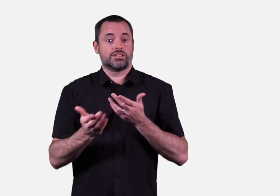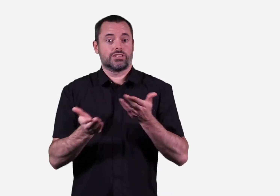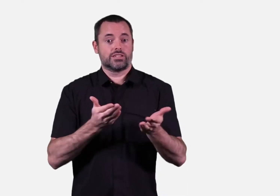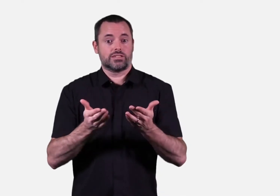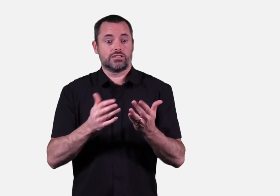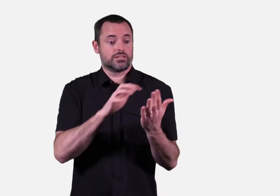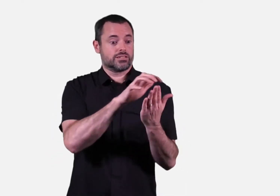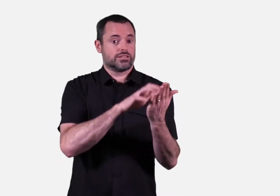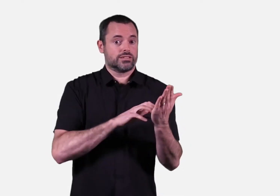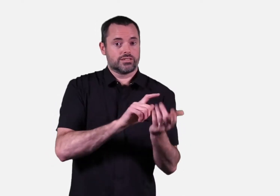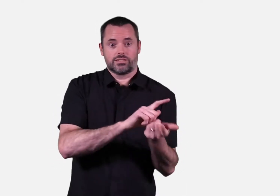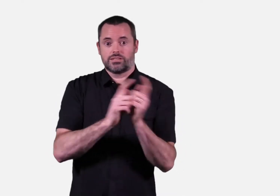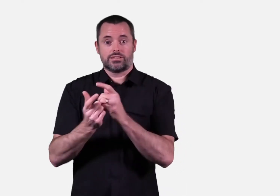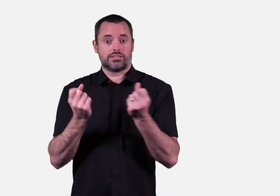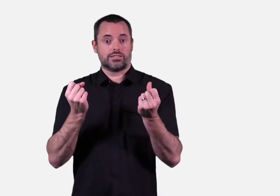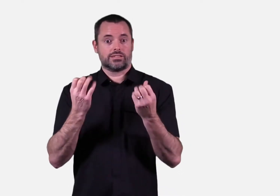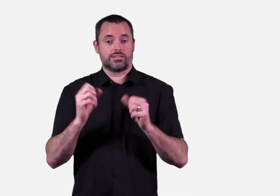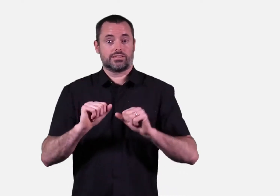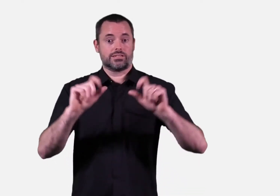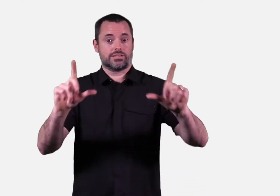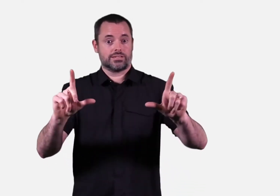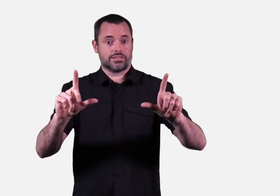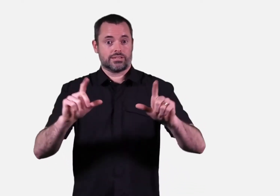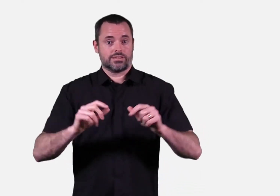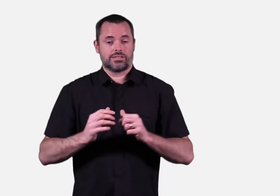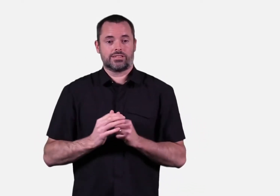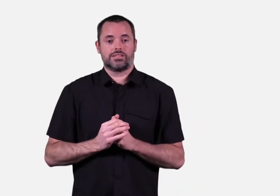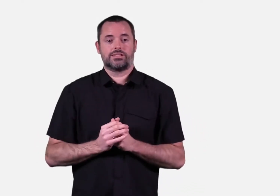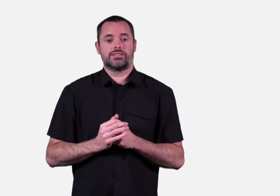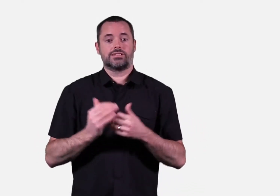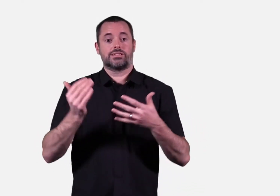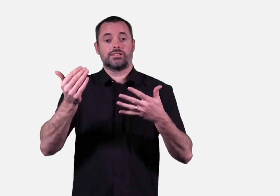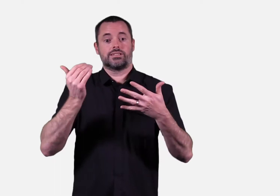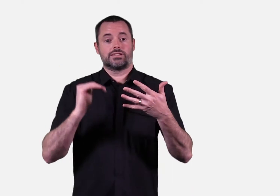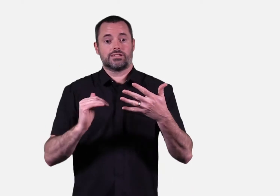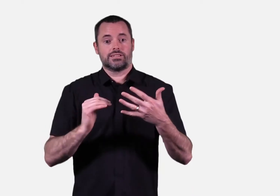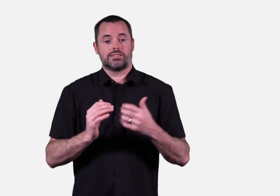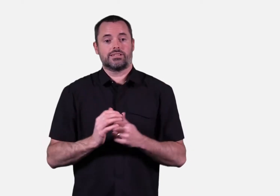Translation services - from print to video,